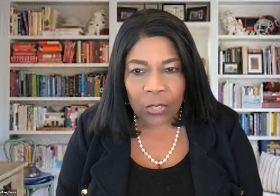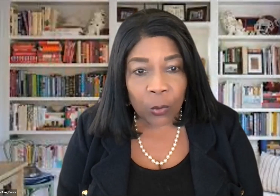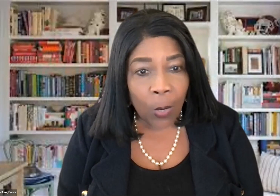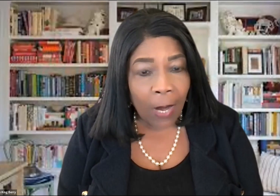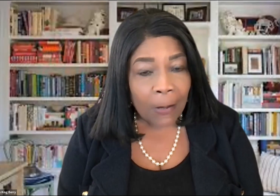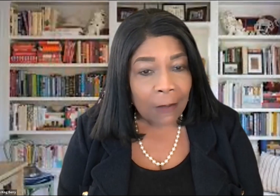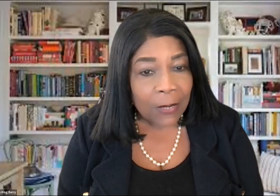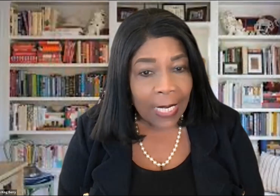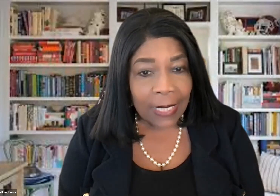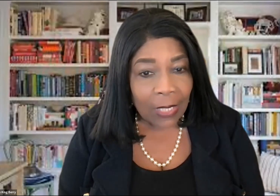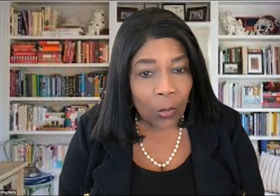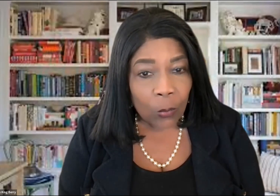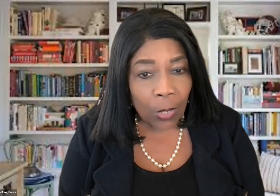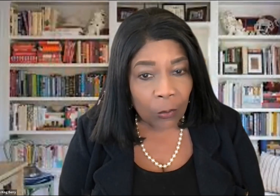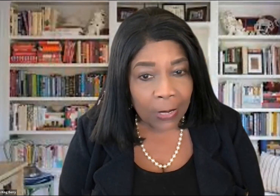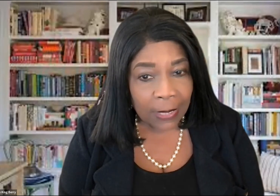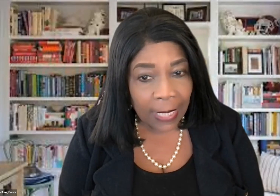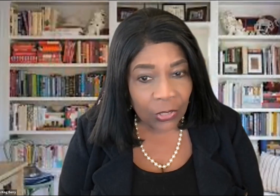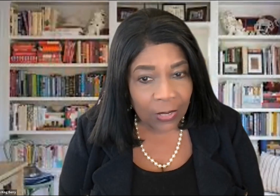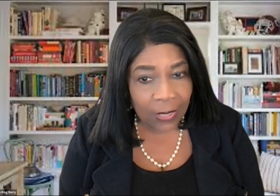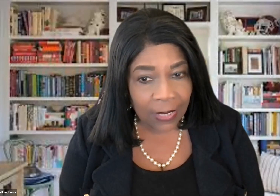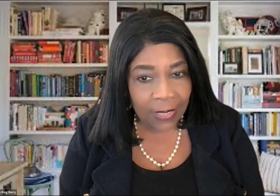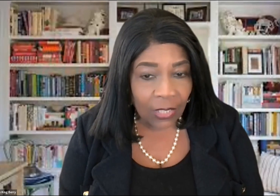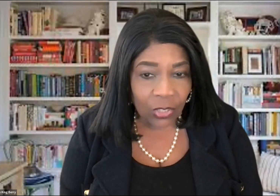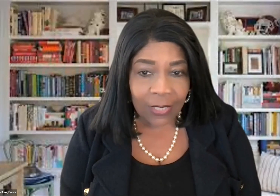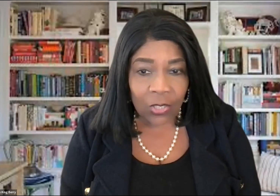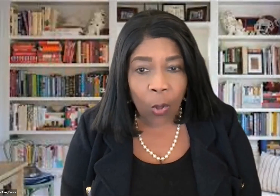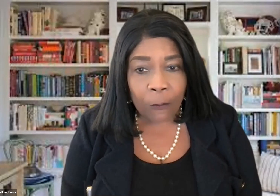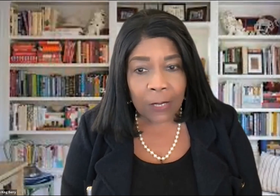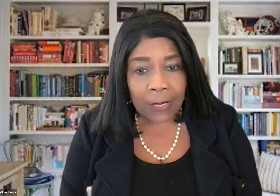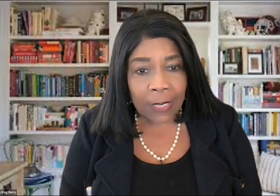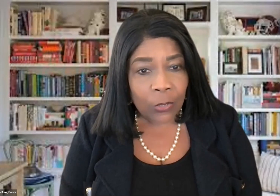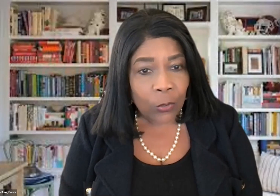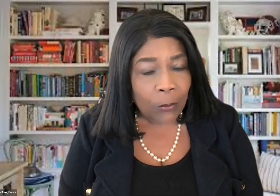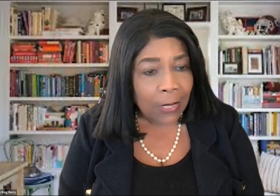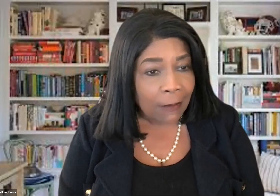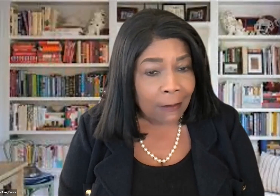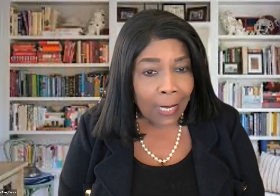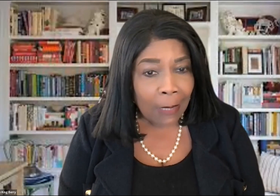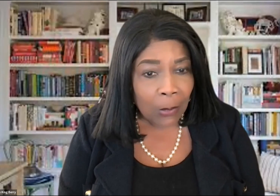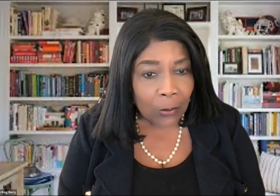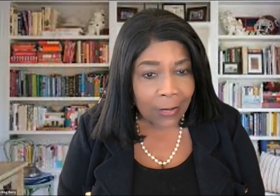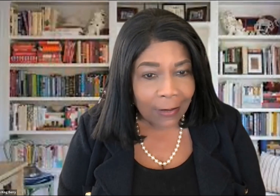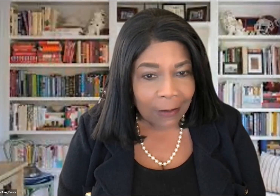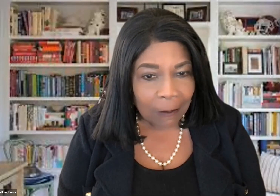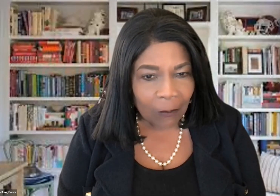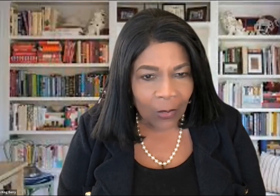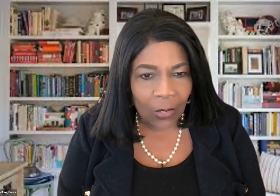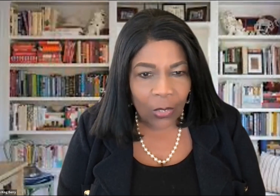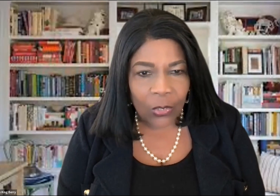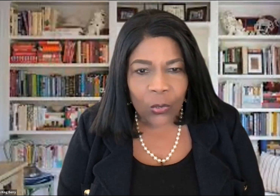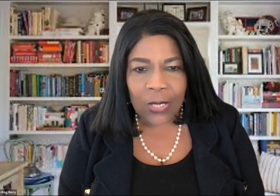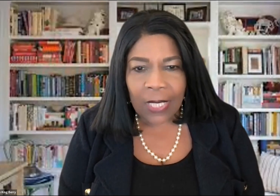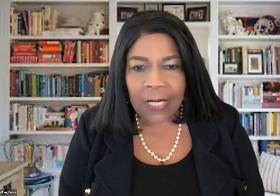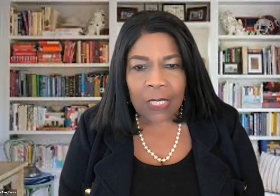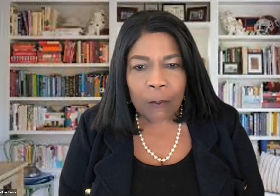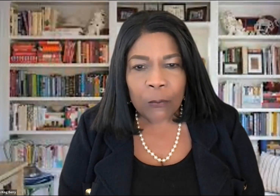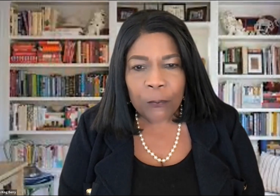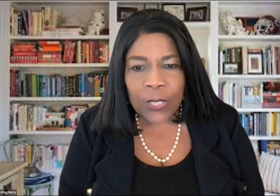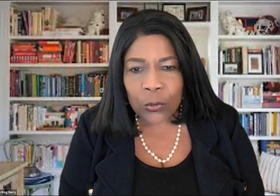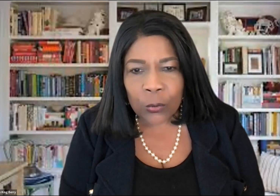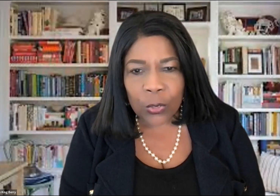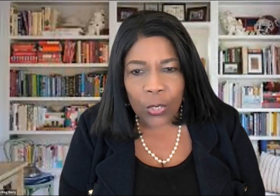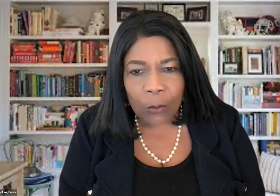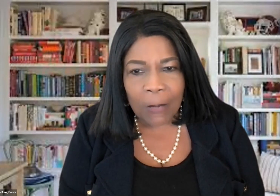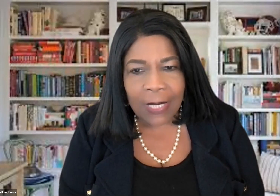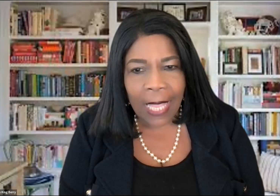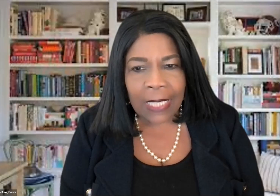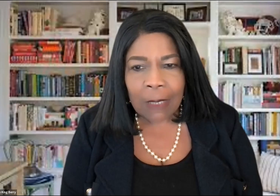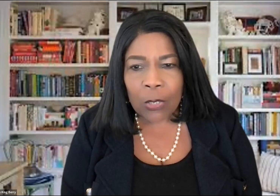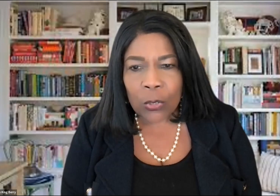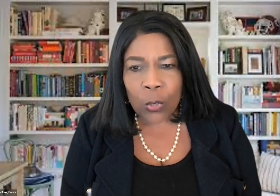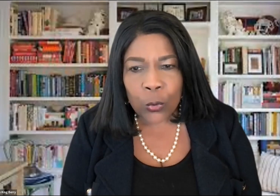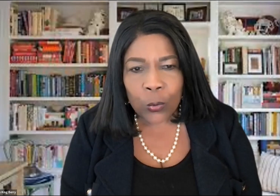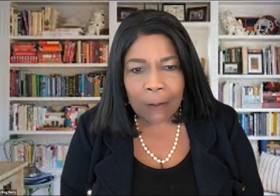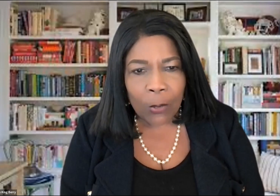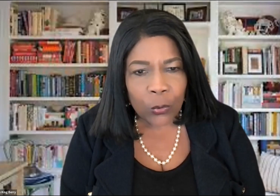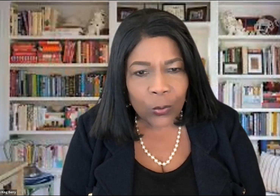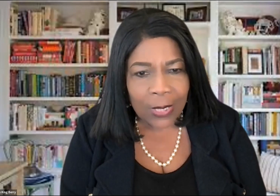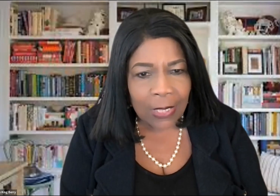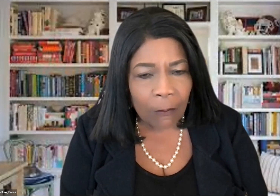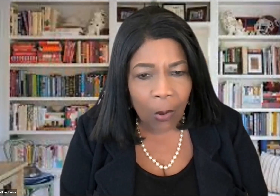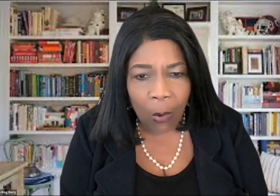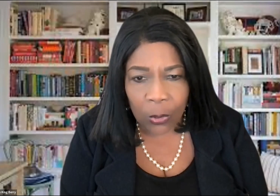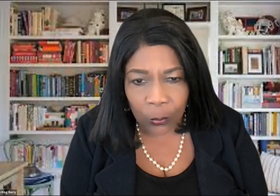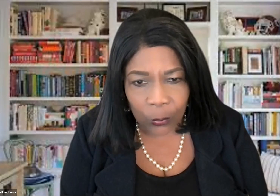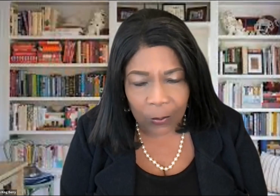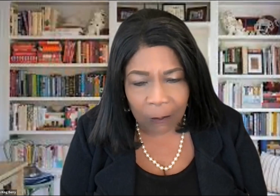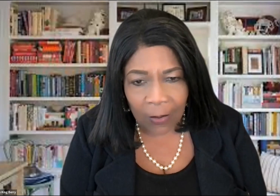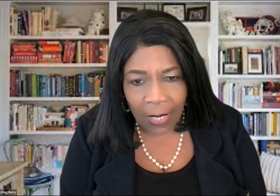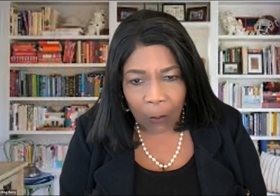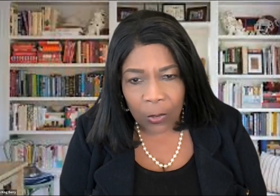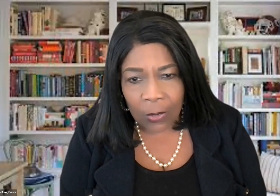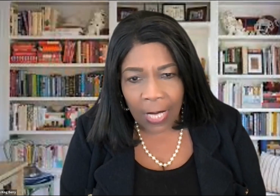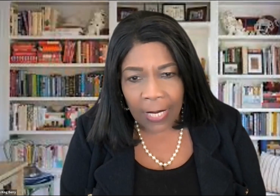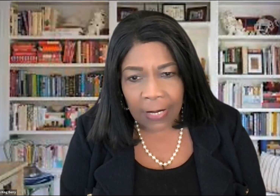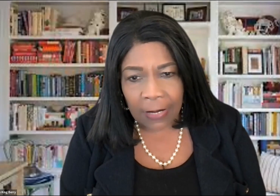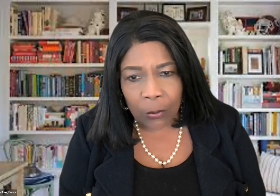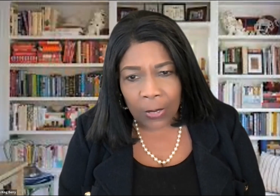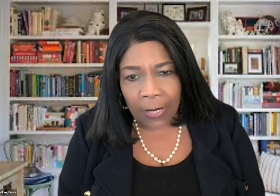That address the requirements of state and local accrediting agencies, such as the office of the State Superintendent and Middle States, using accessible features to meet the academic social emotional needs of all learners.